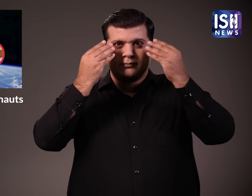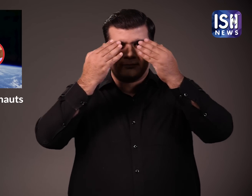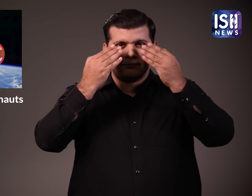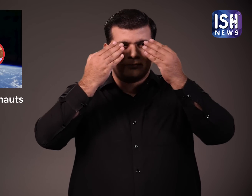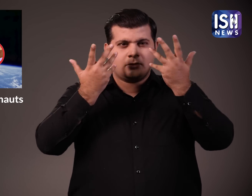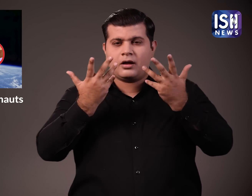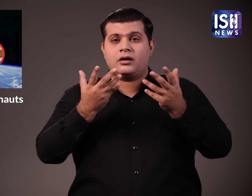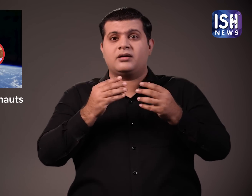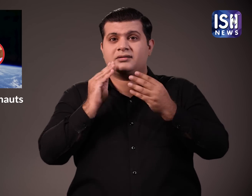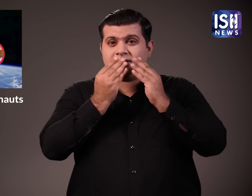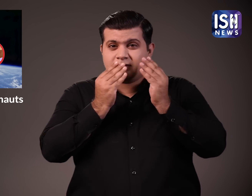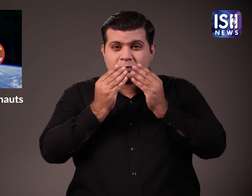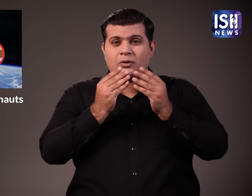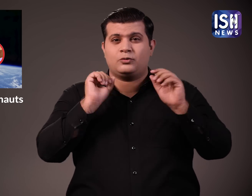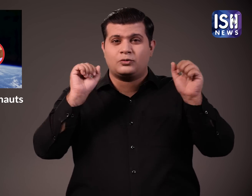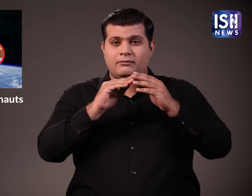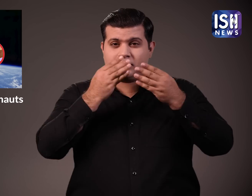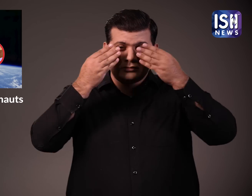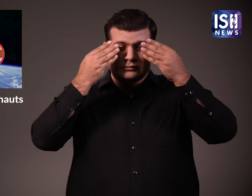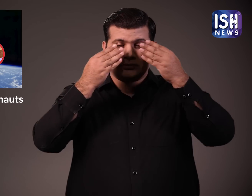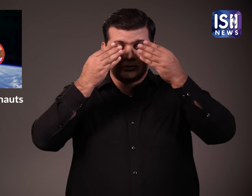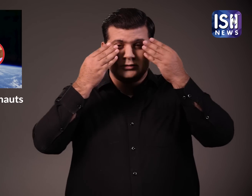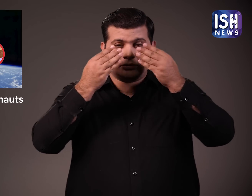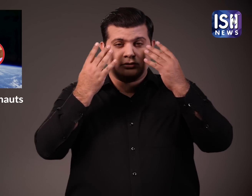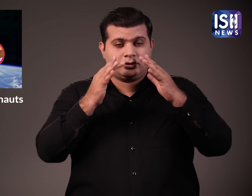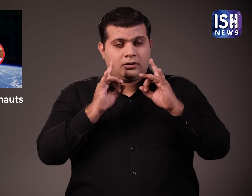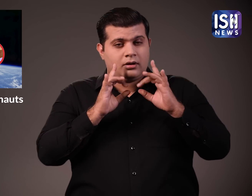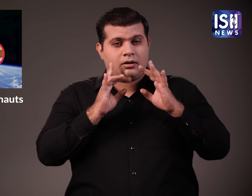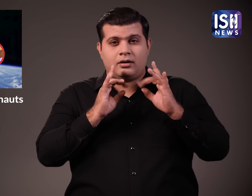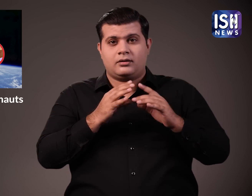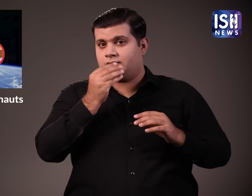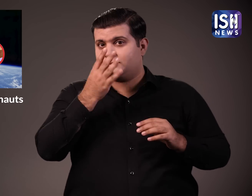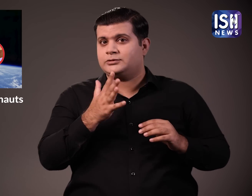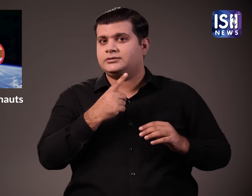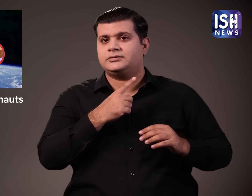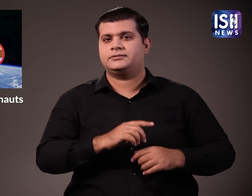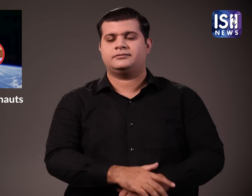Tears have to be wiped away using tissues or towels, which is not an easy task in space.